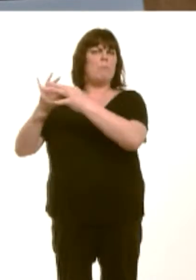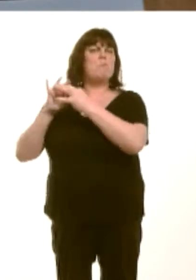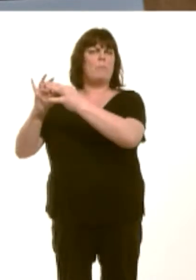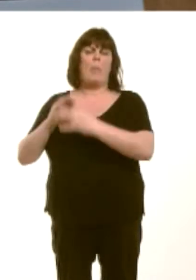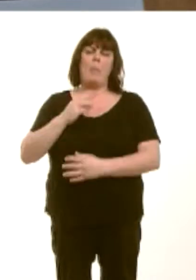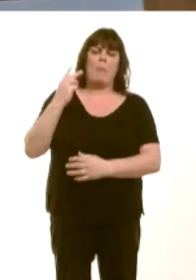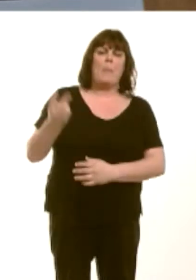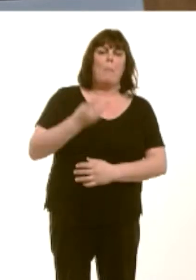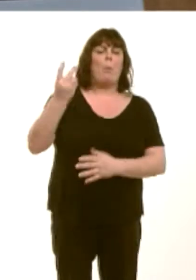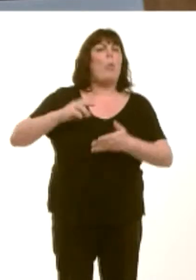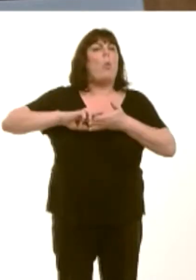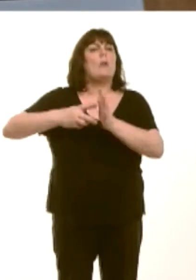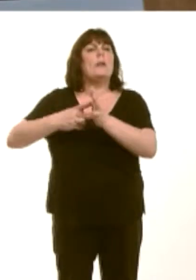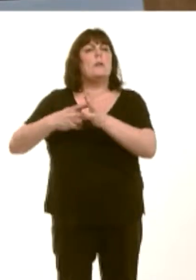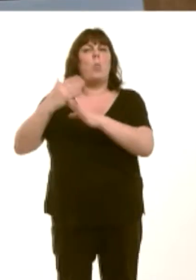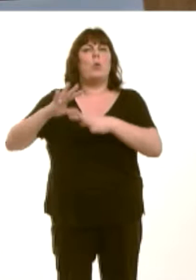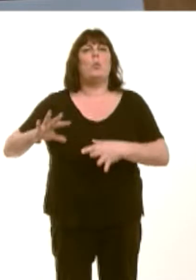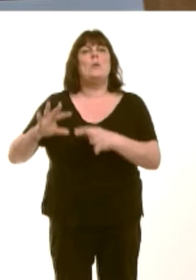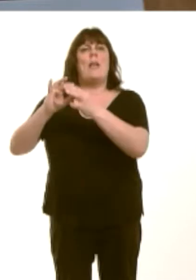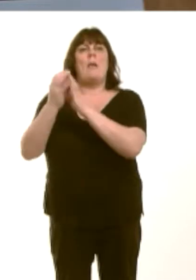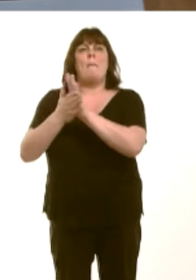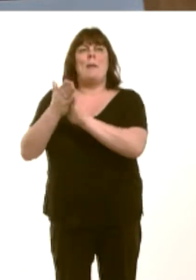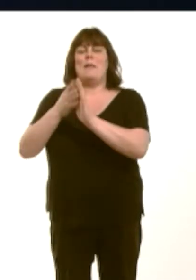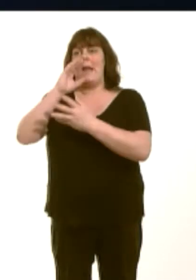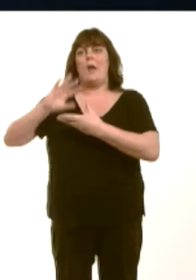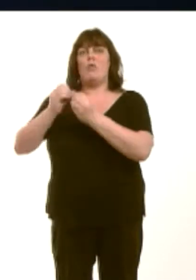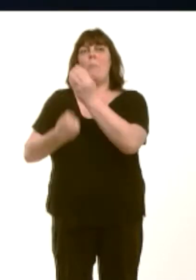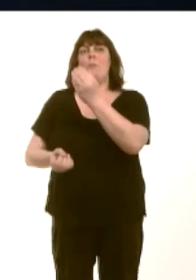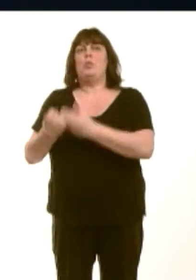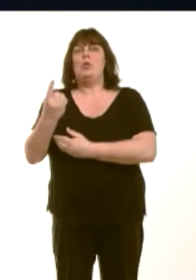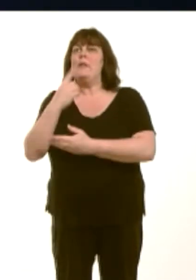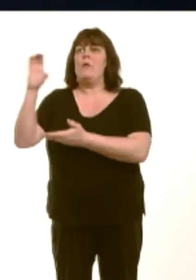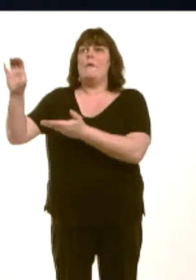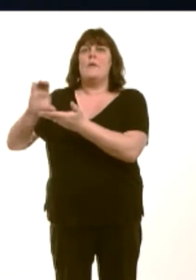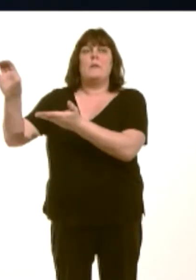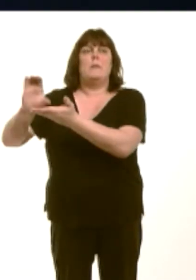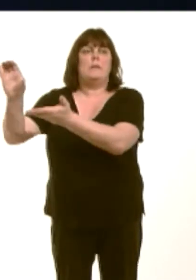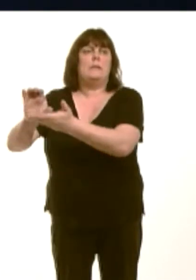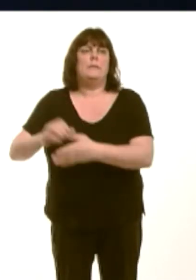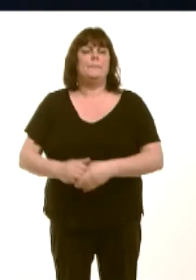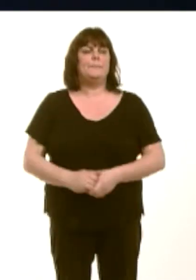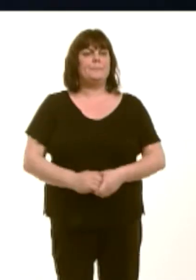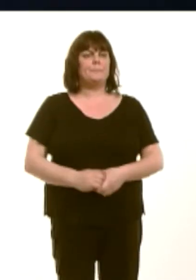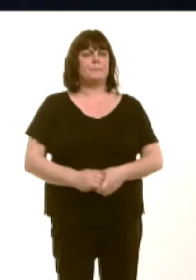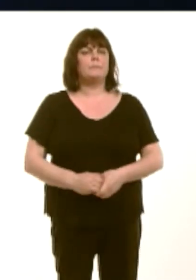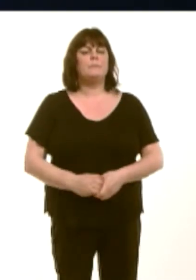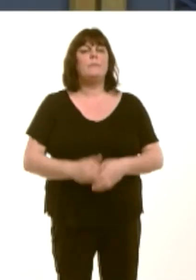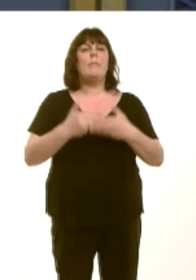working together are often able to generate leads as far as investment possibilities are concerned. Y Llywydd / The Presiding Officer: We now move to questions from party leaders.